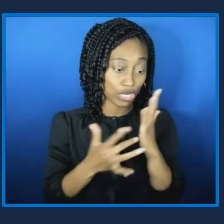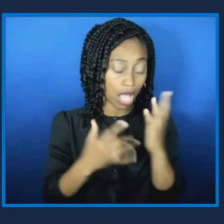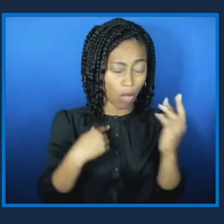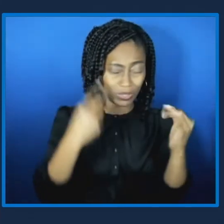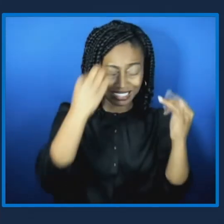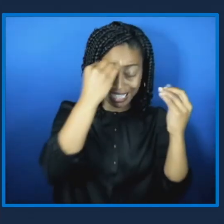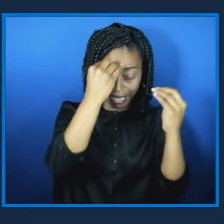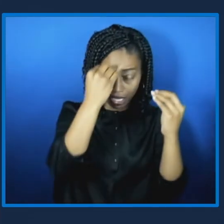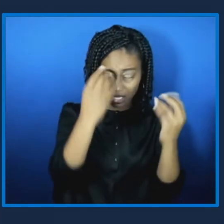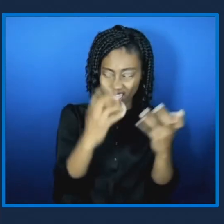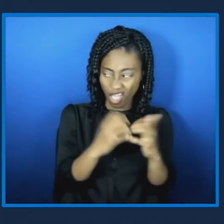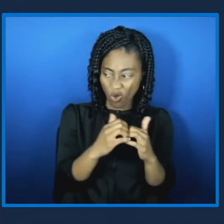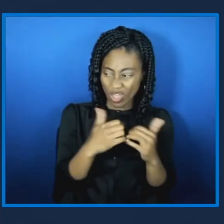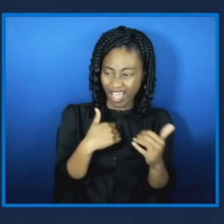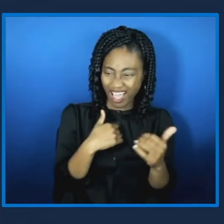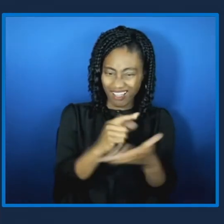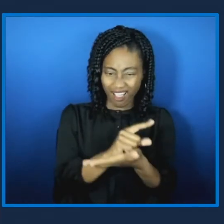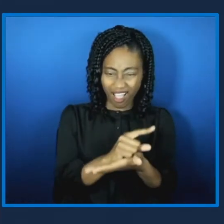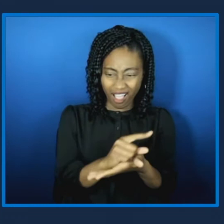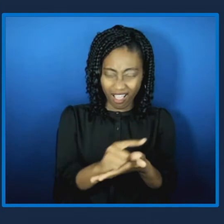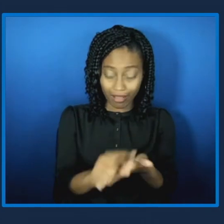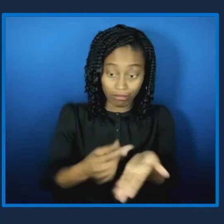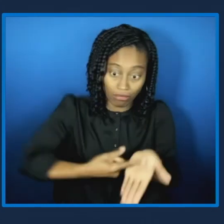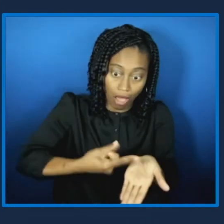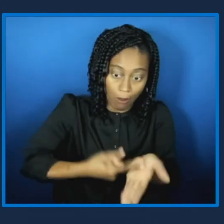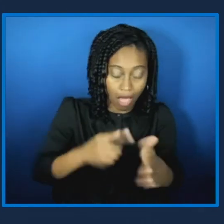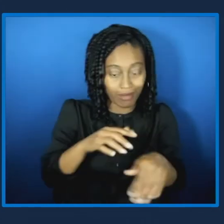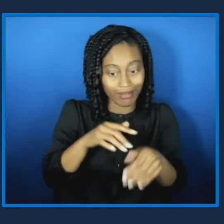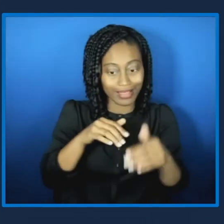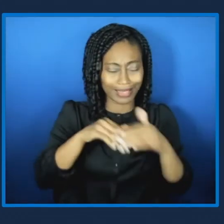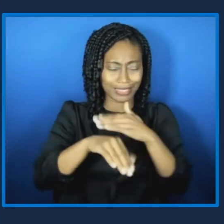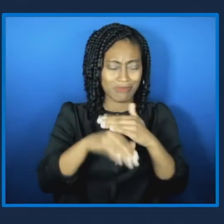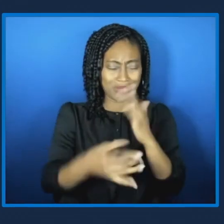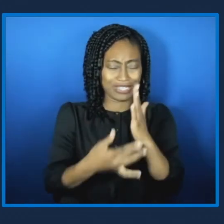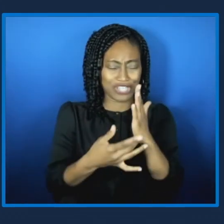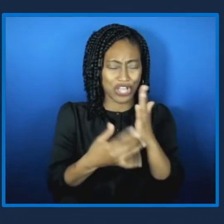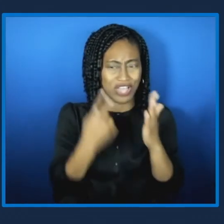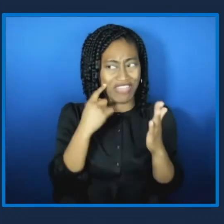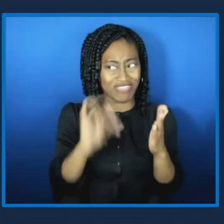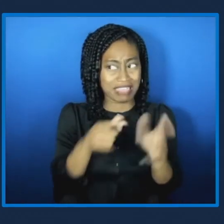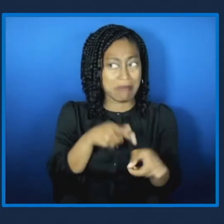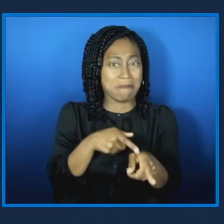talking about accessible technology that's mainstream? It wasn't there, it wasn't available,